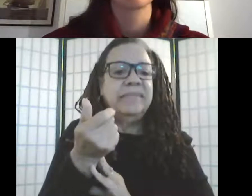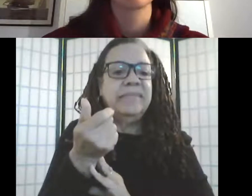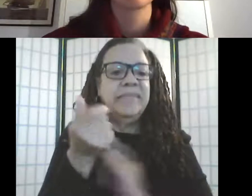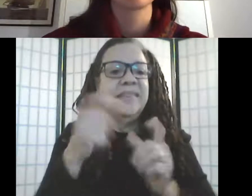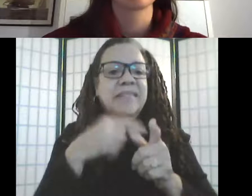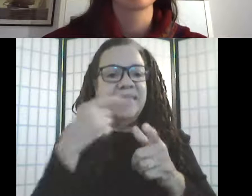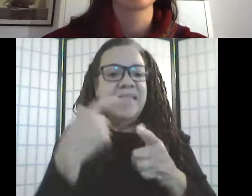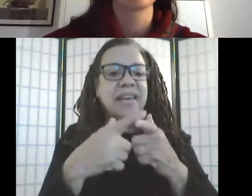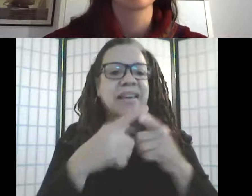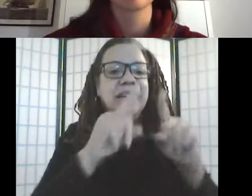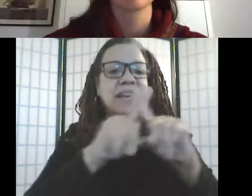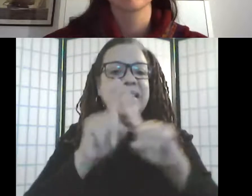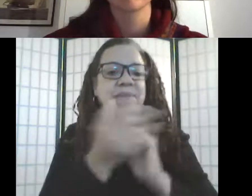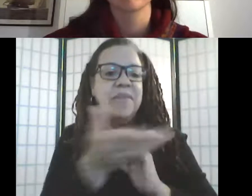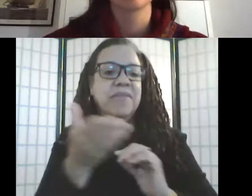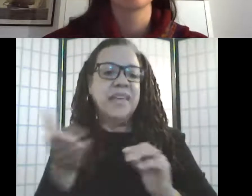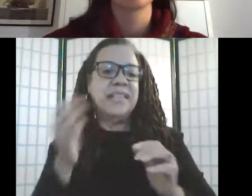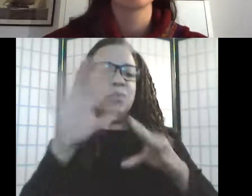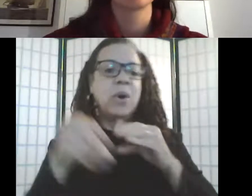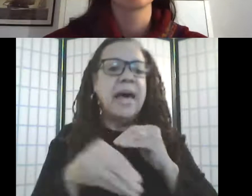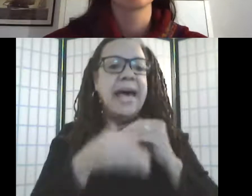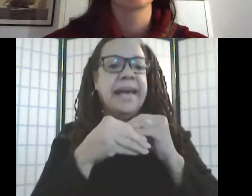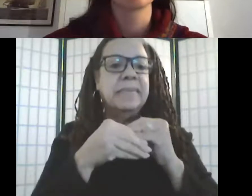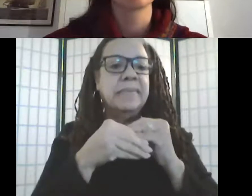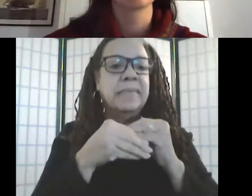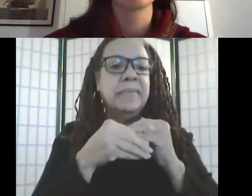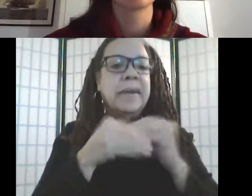essential characteristics you wanted to maintain. Um, as you continued